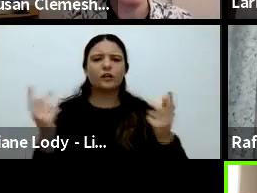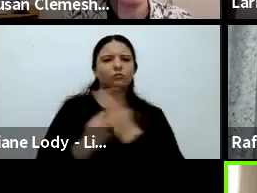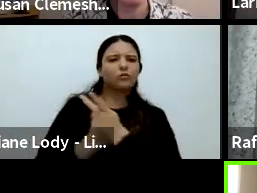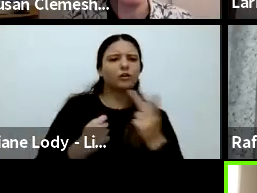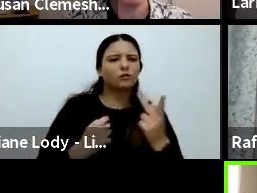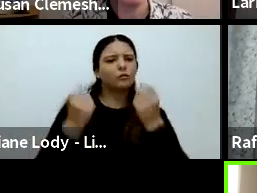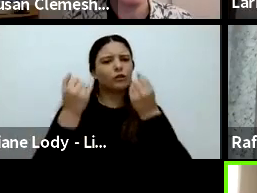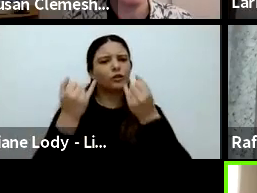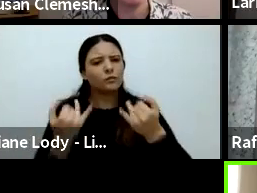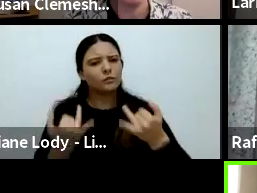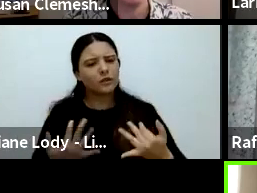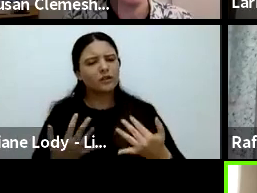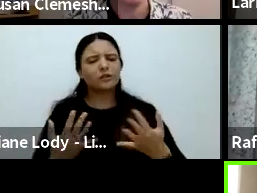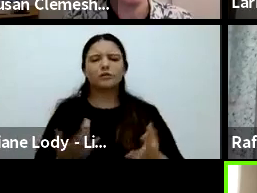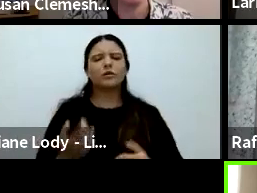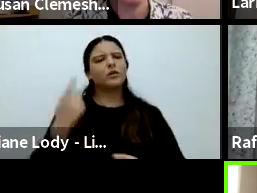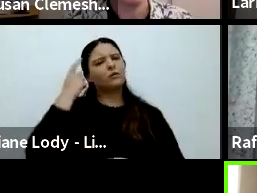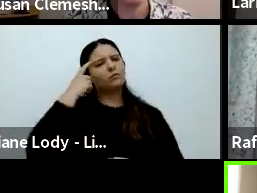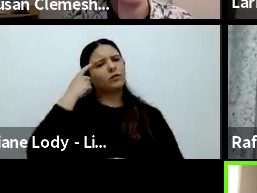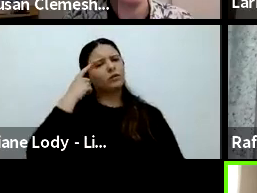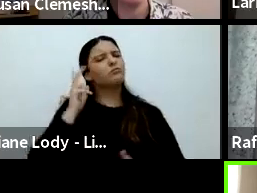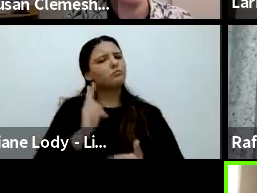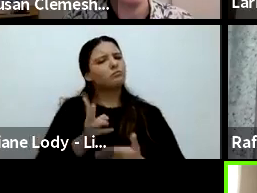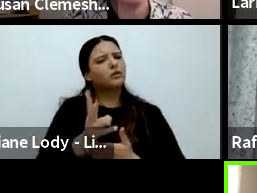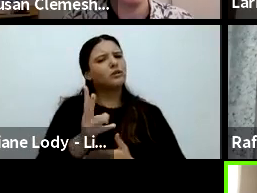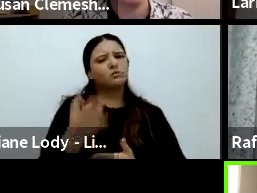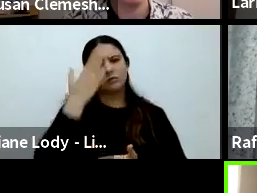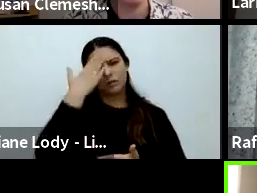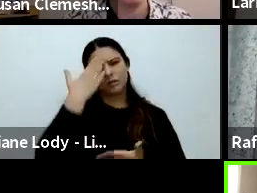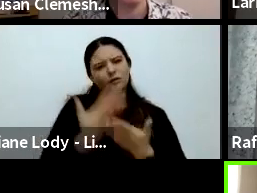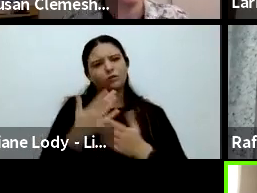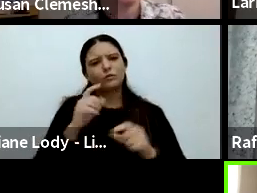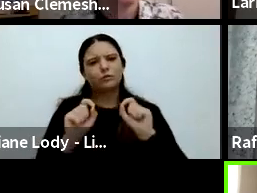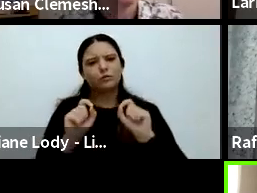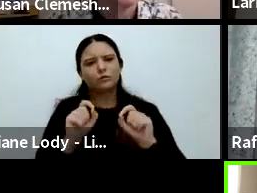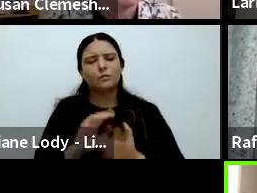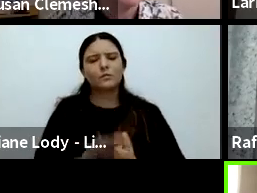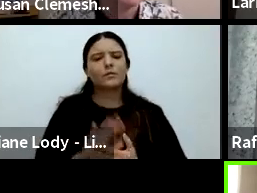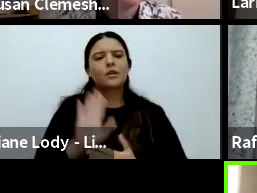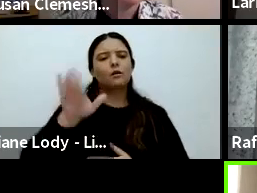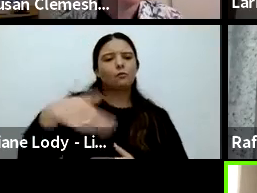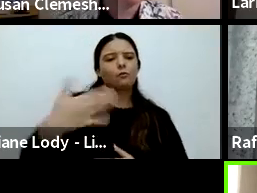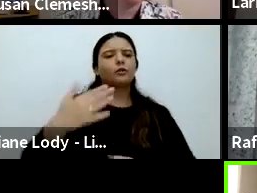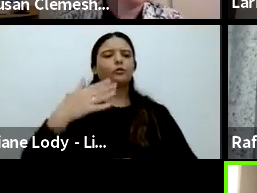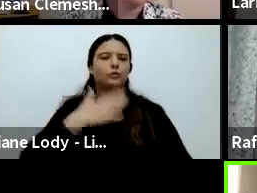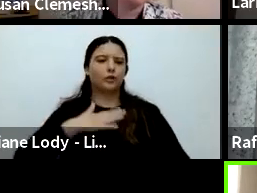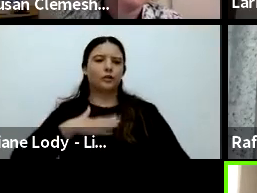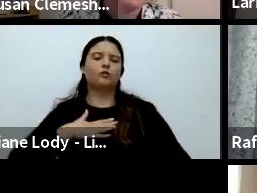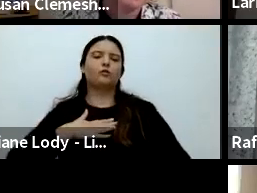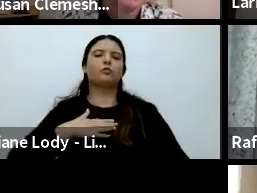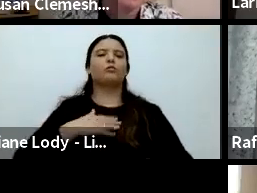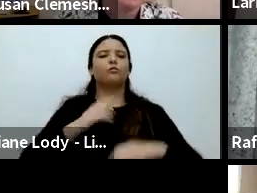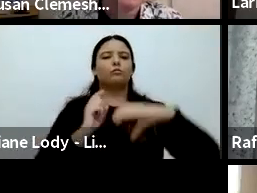talk about i, i. i did training for i did training for clinicians was too i did training for clinicians was trying to get people to think about concepts as they're